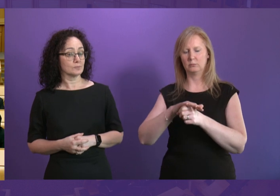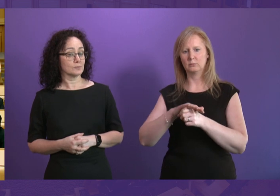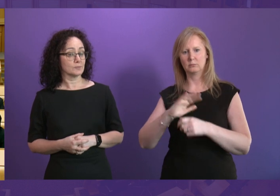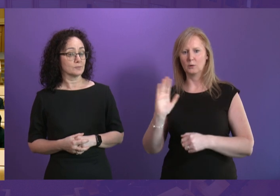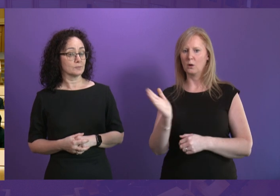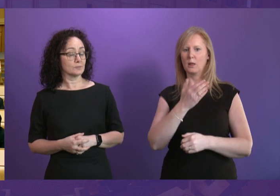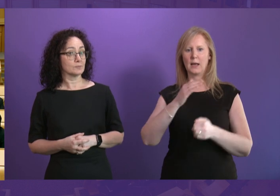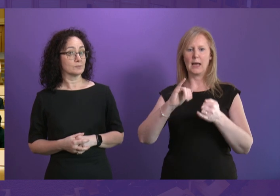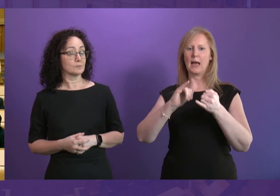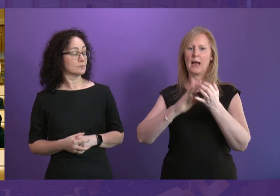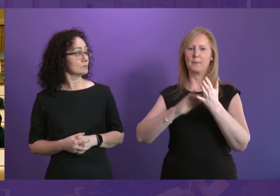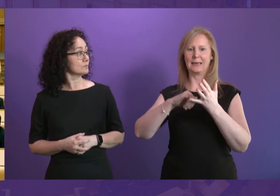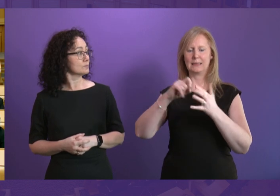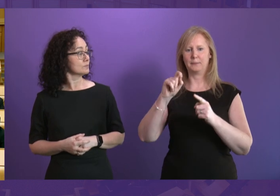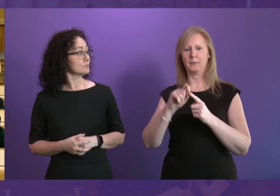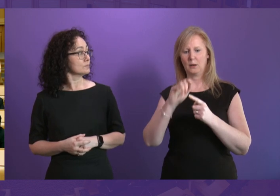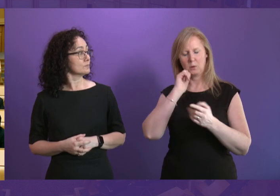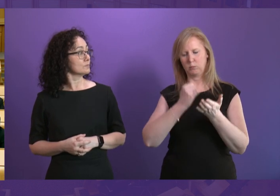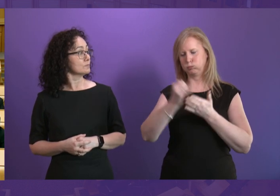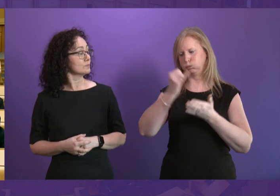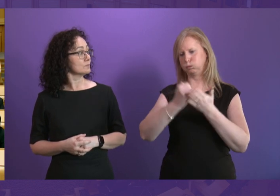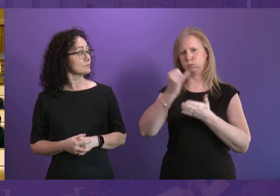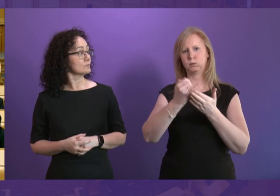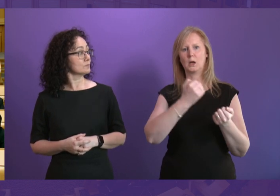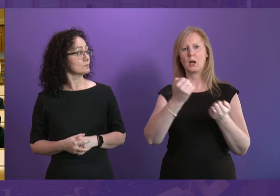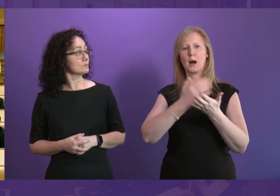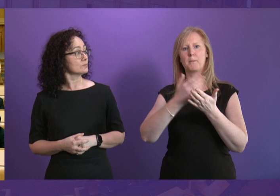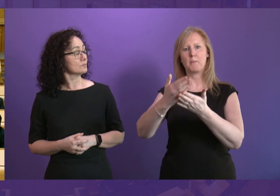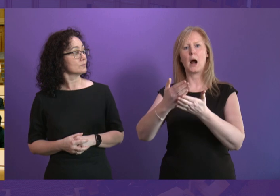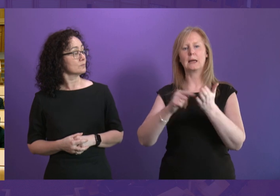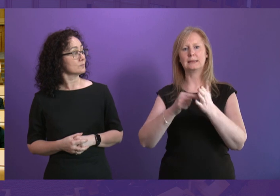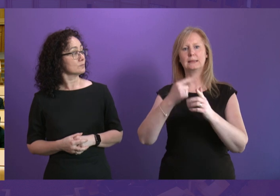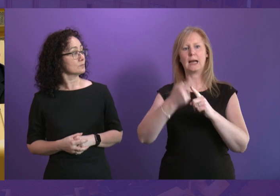MSP will oppose the car park tax in their constituency or region.